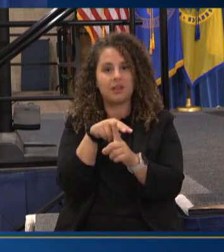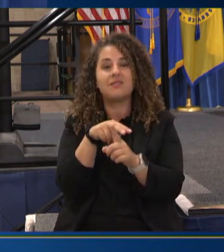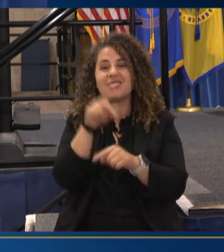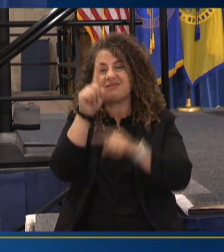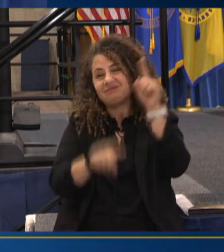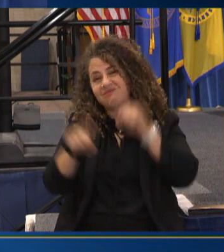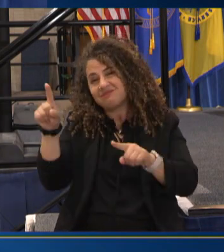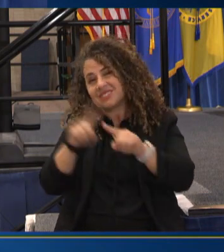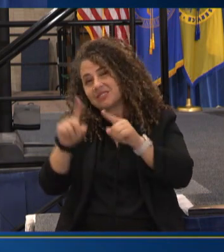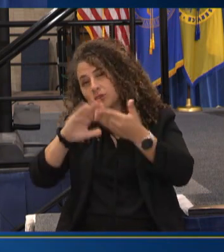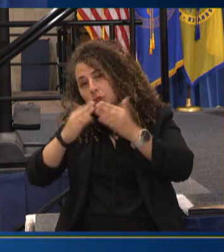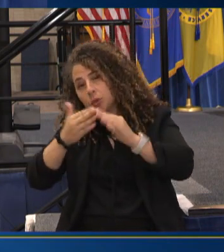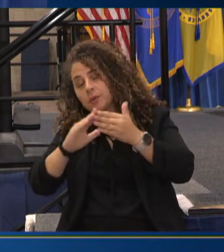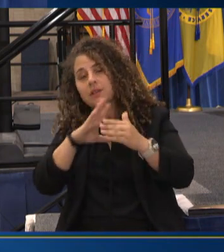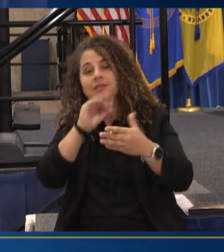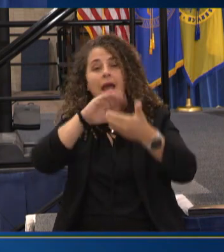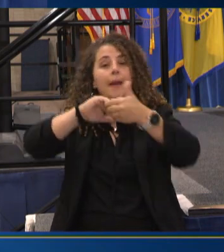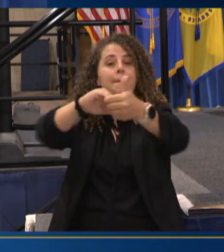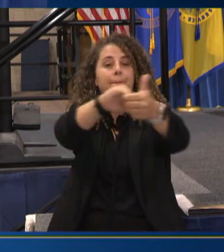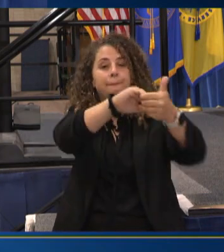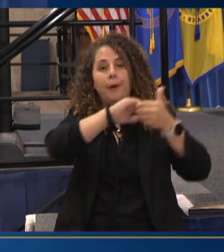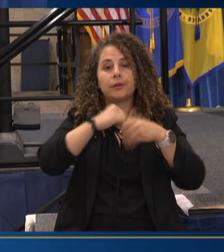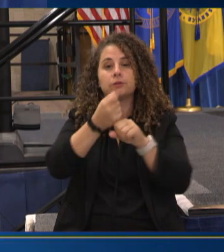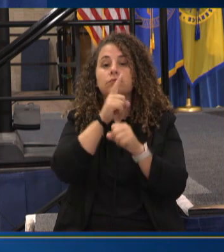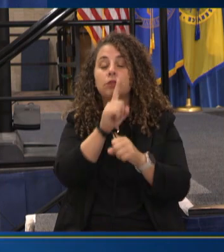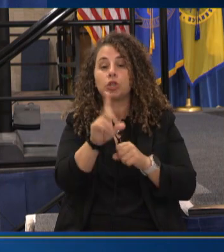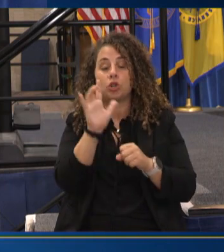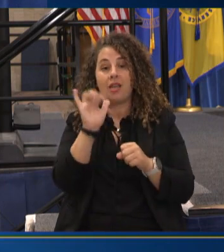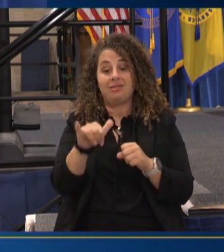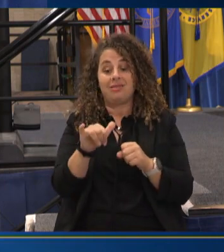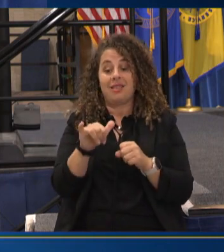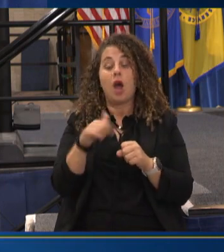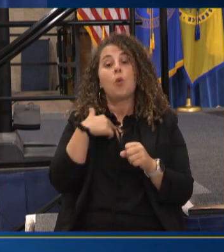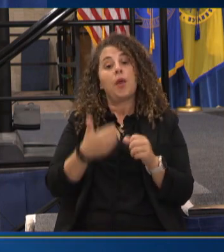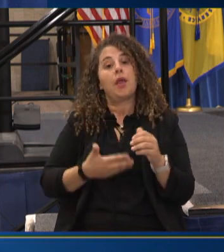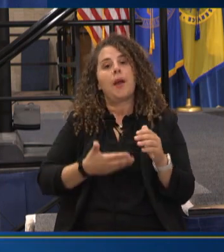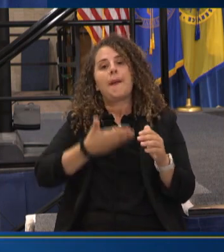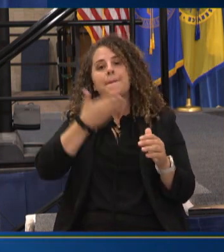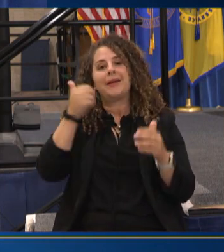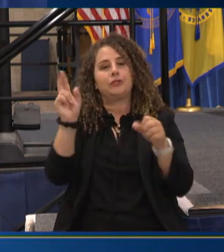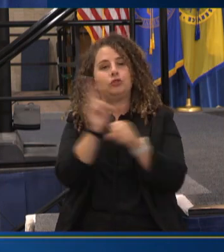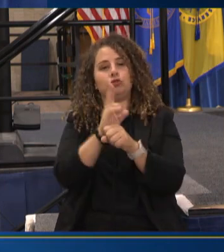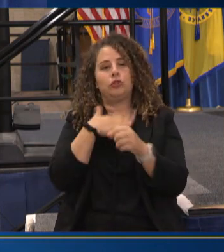communities and partners to ensure that we're best using our resources again